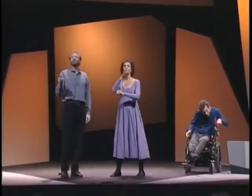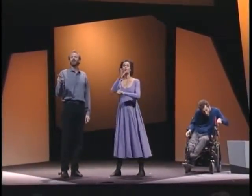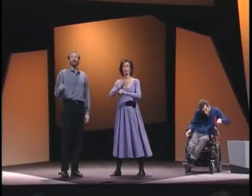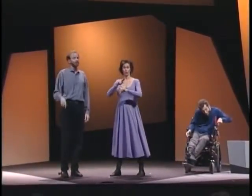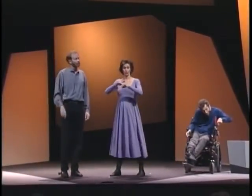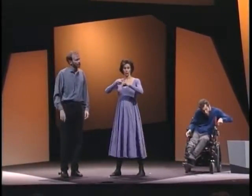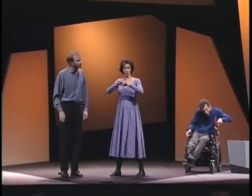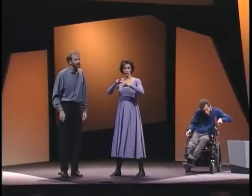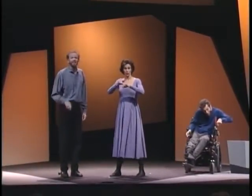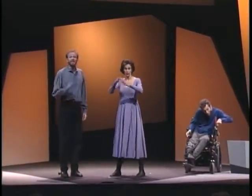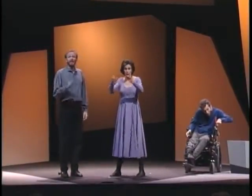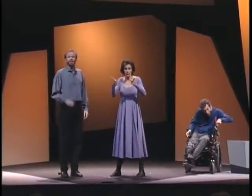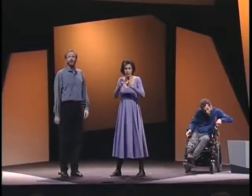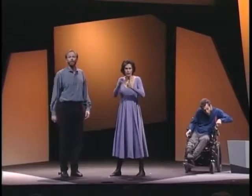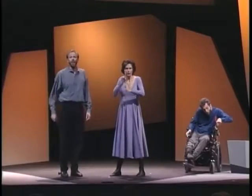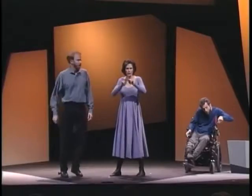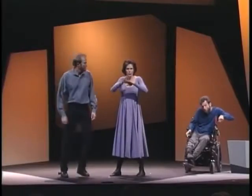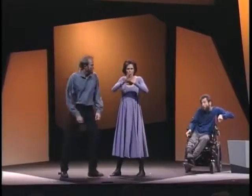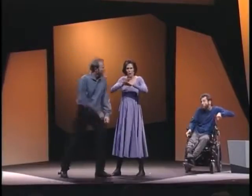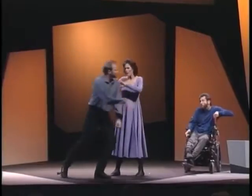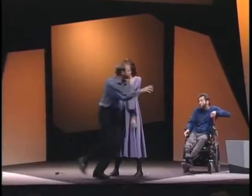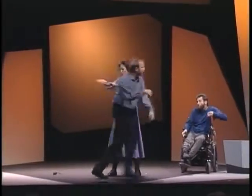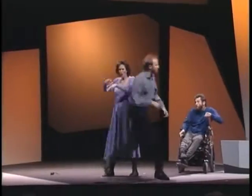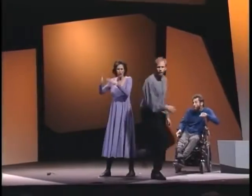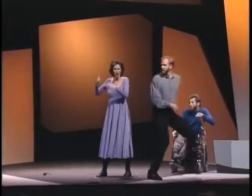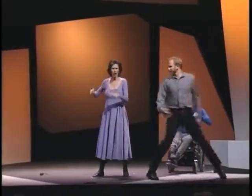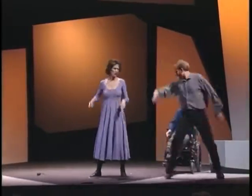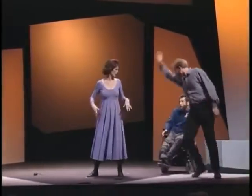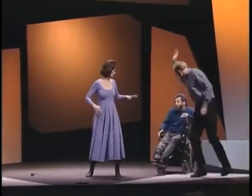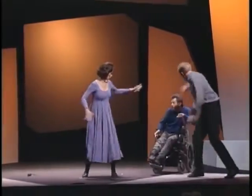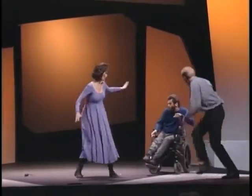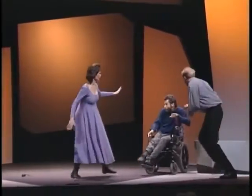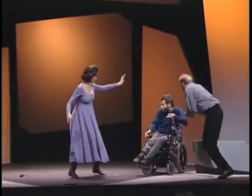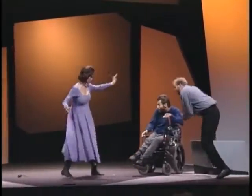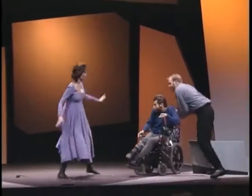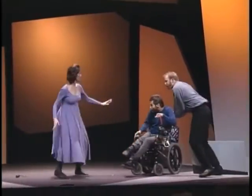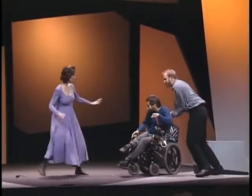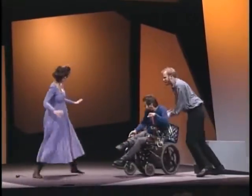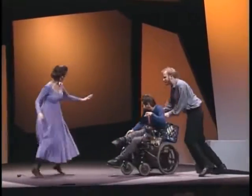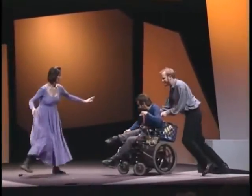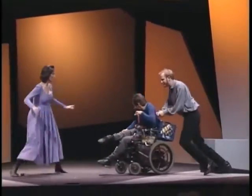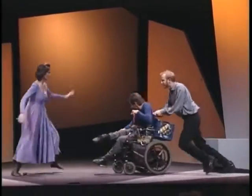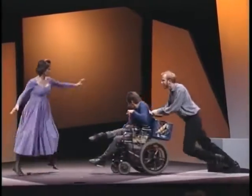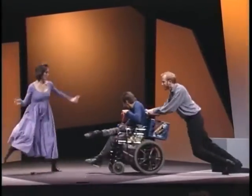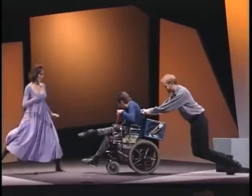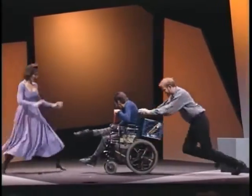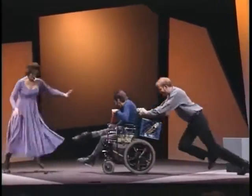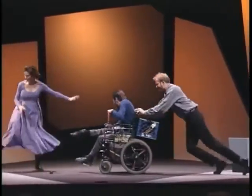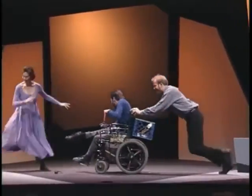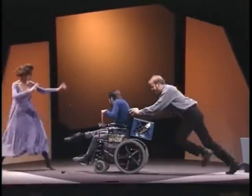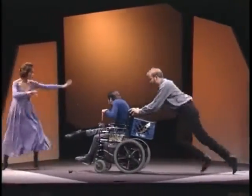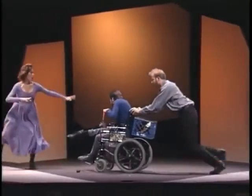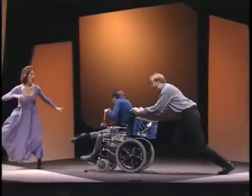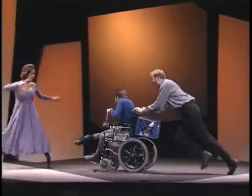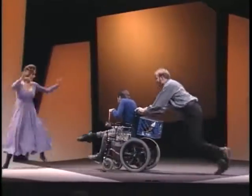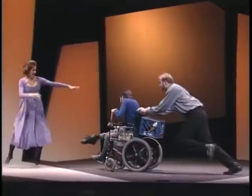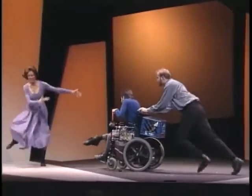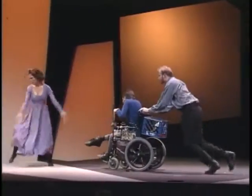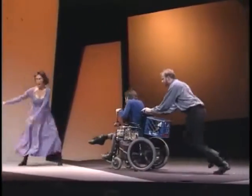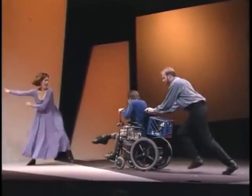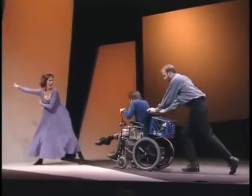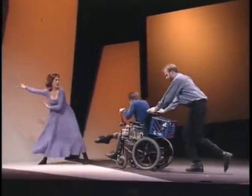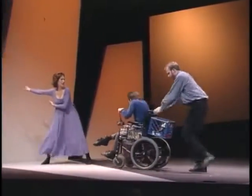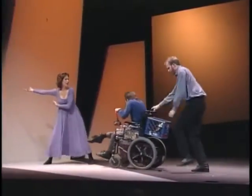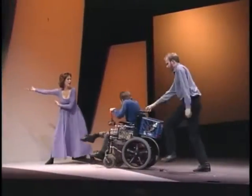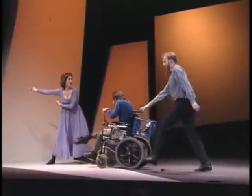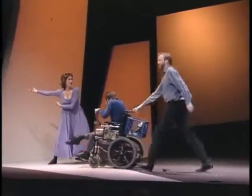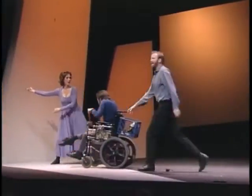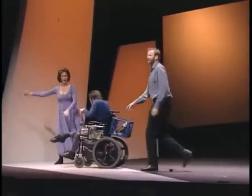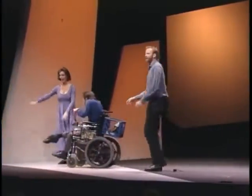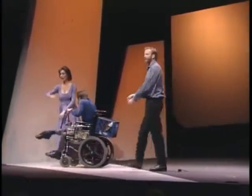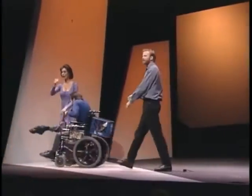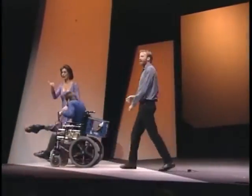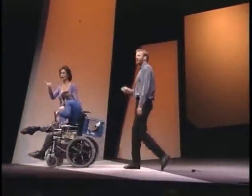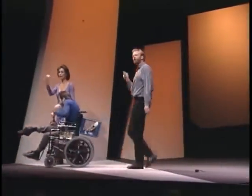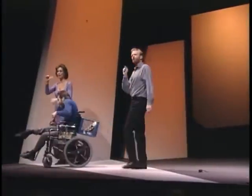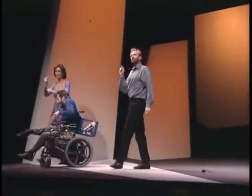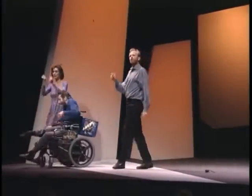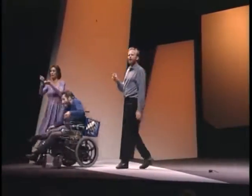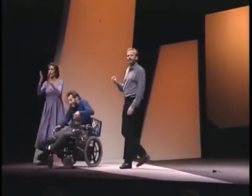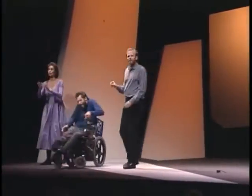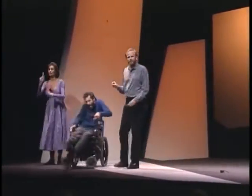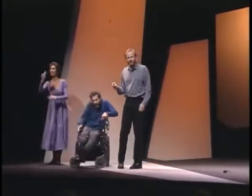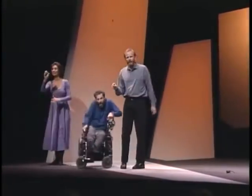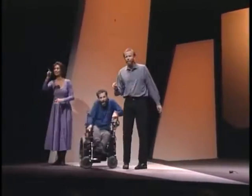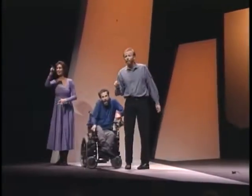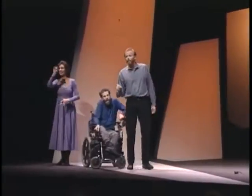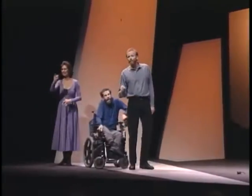to get out of my way the taxi driver who couldn't quite understand where I wanted